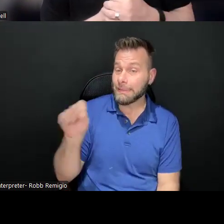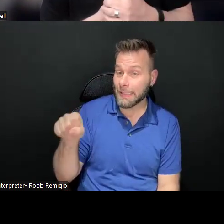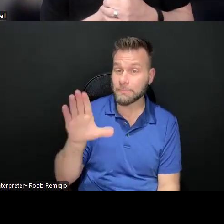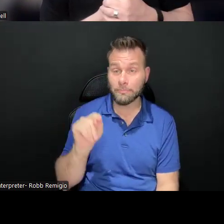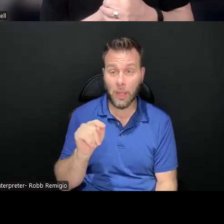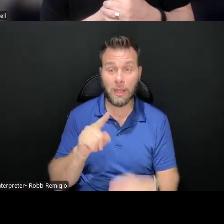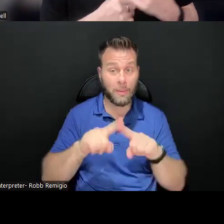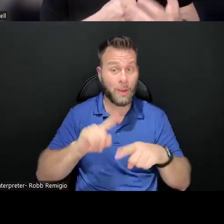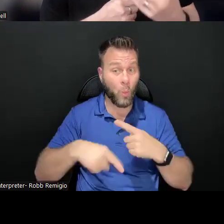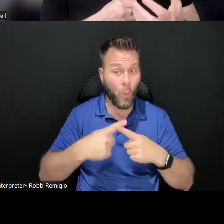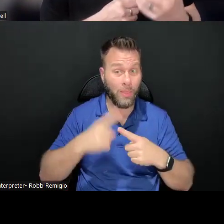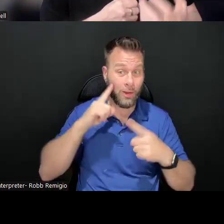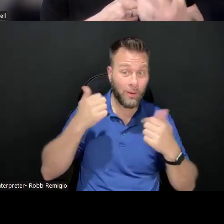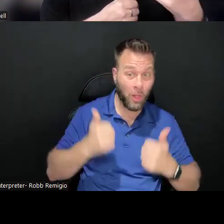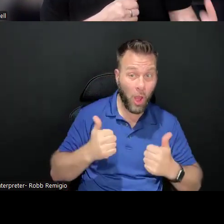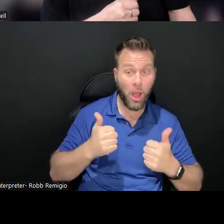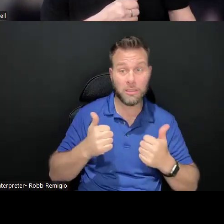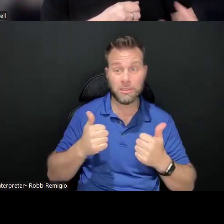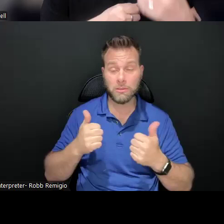Their speech may sound different depending when they